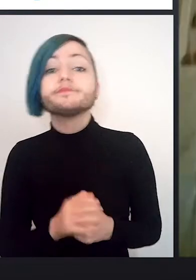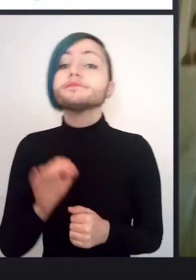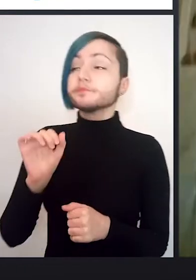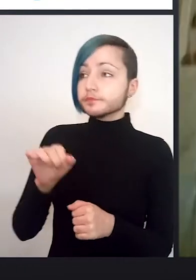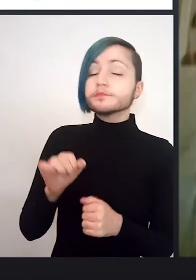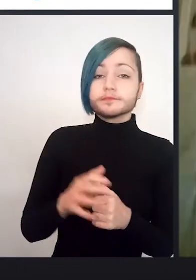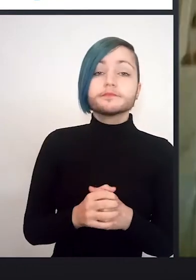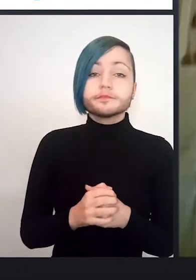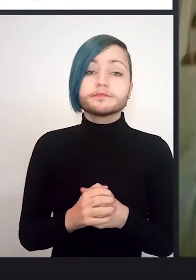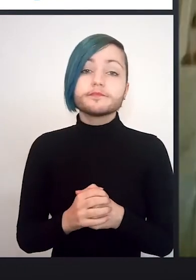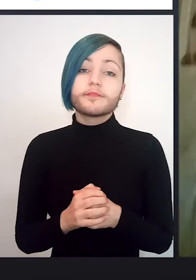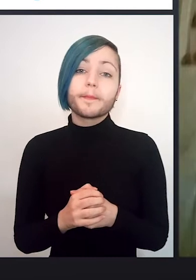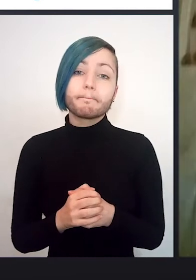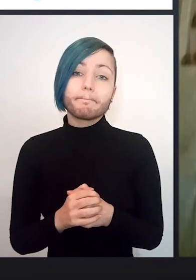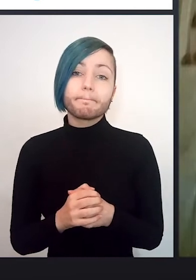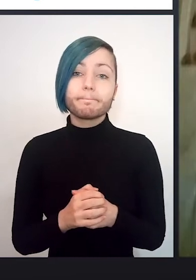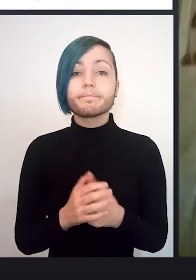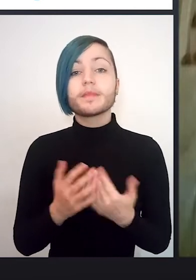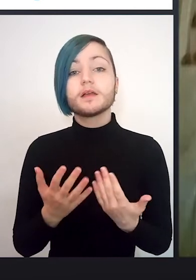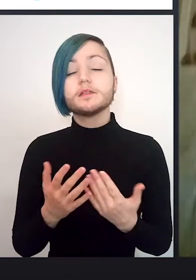Yeah, so on the day